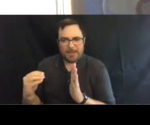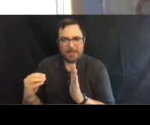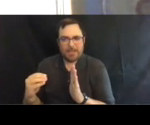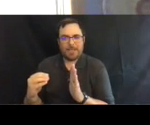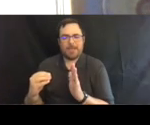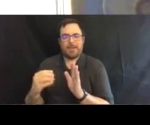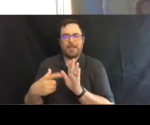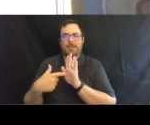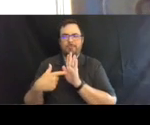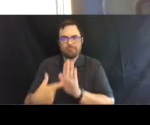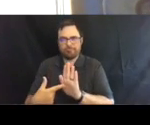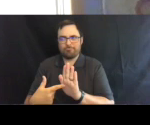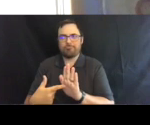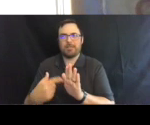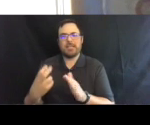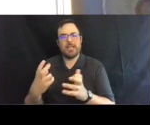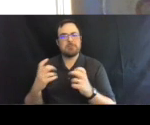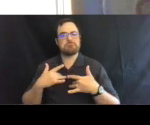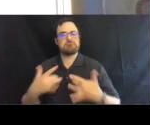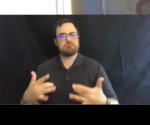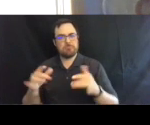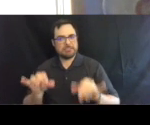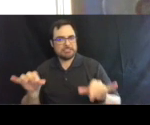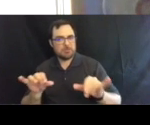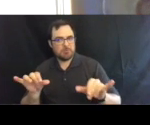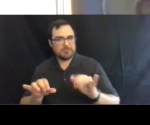developmental sequence so we're going to be our focus for for